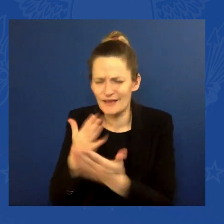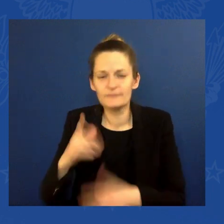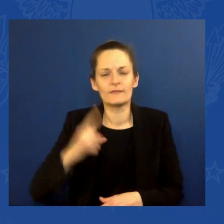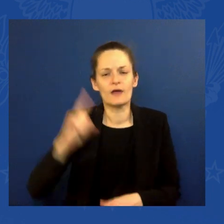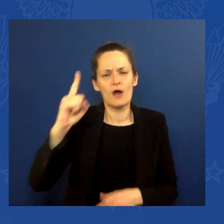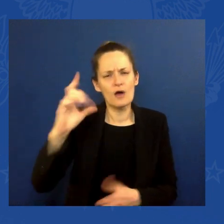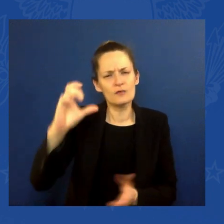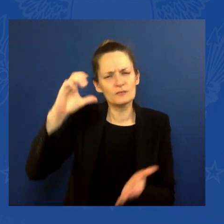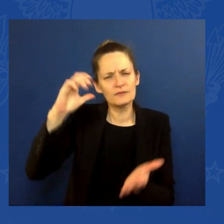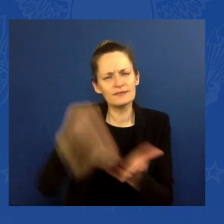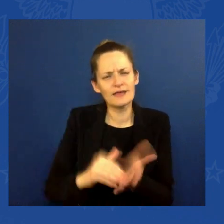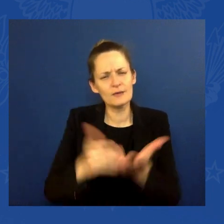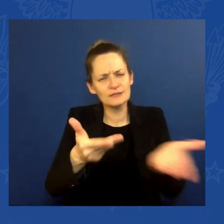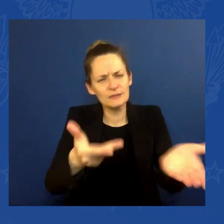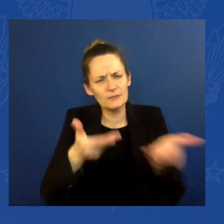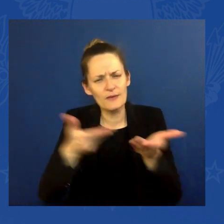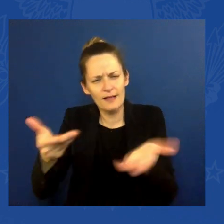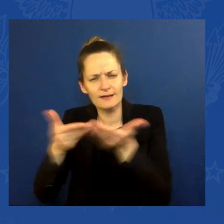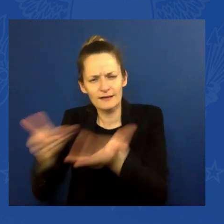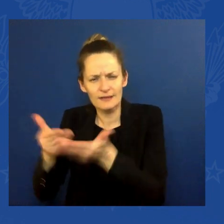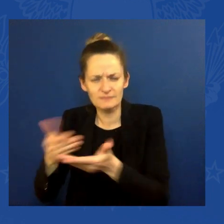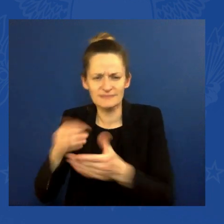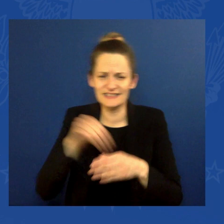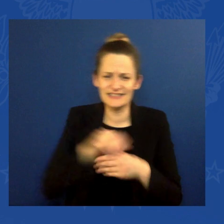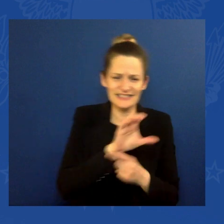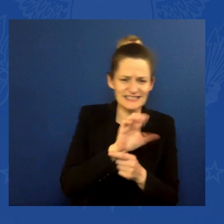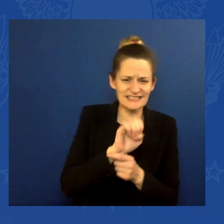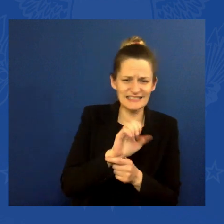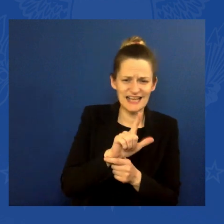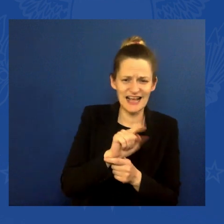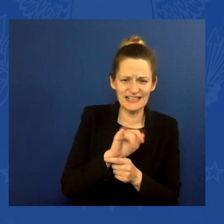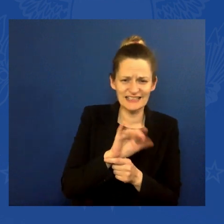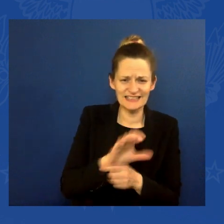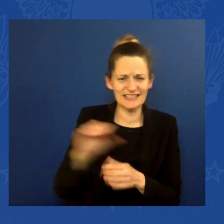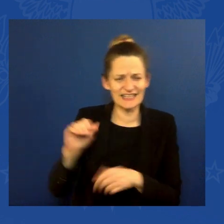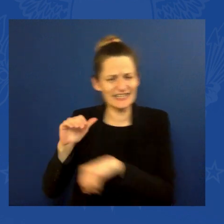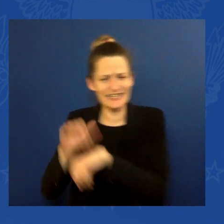But it was a trip I'll always remember.